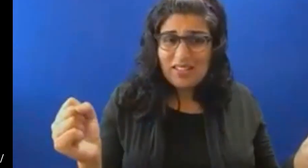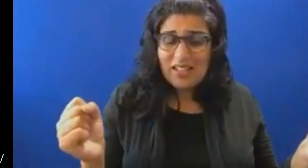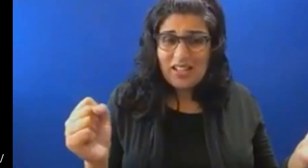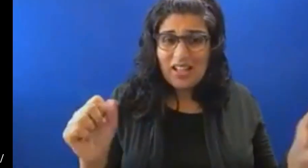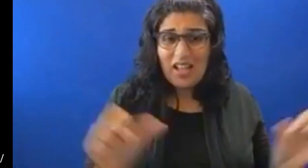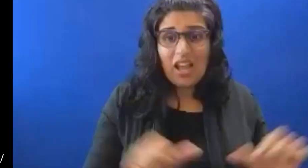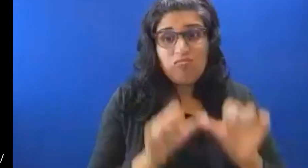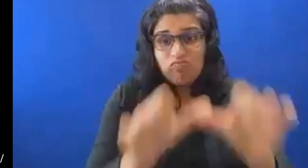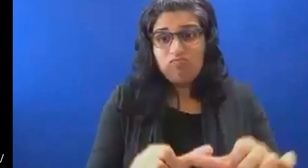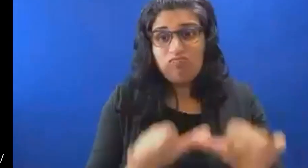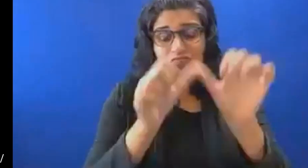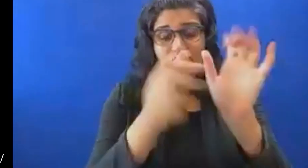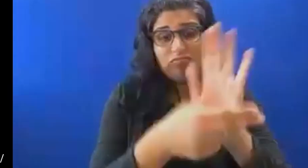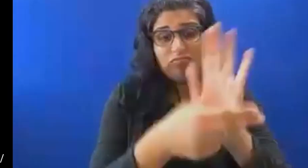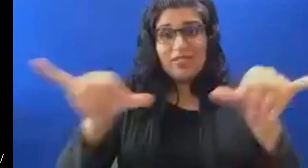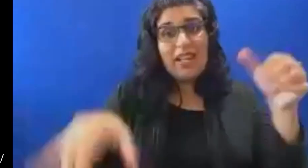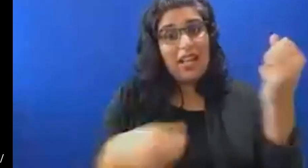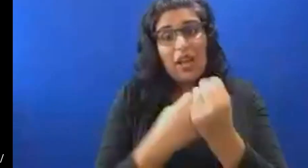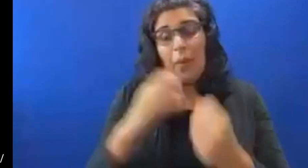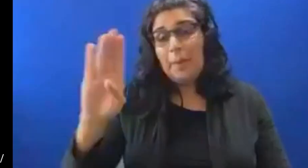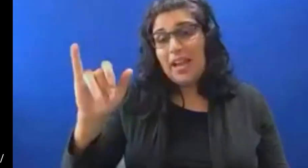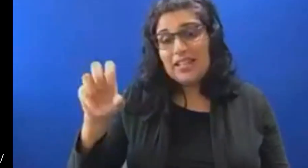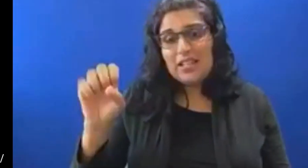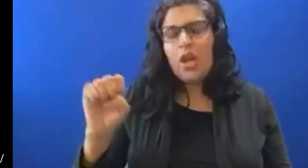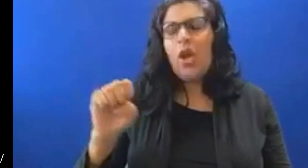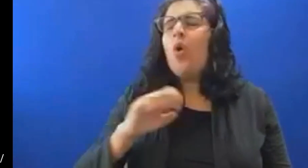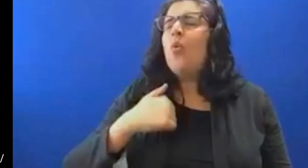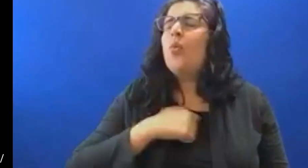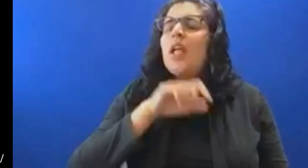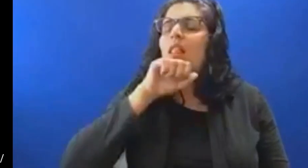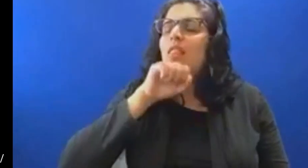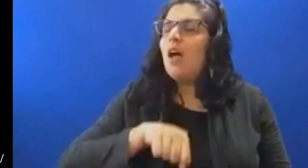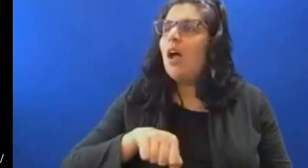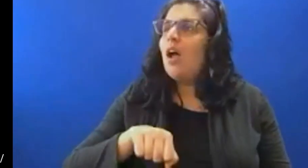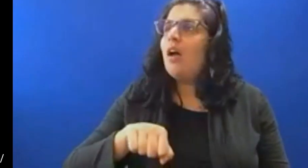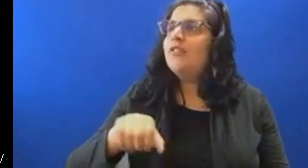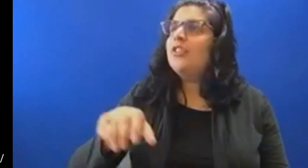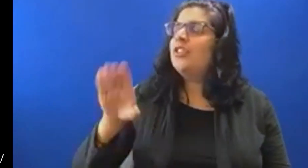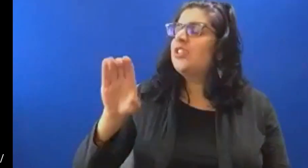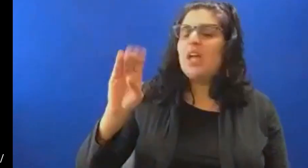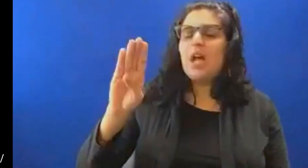We love to objectify people for the sake of our own feelings and emotions.